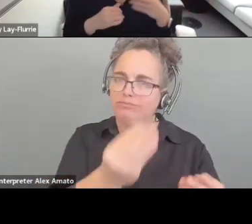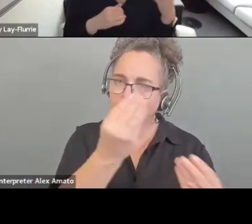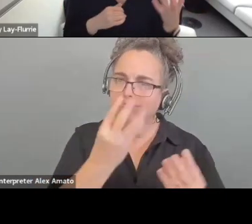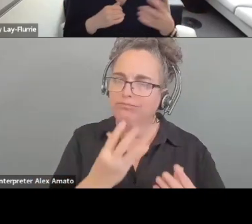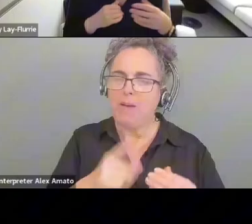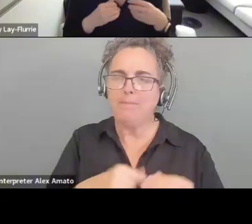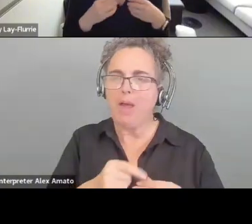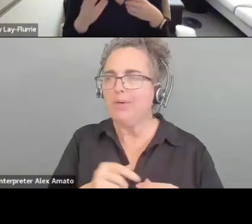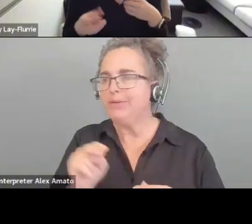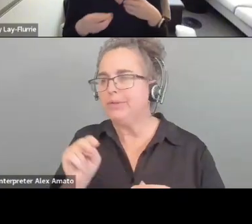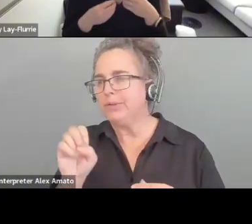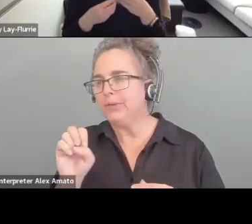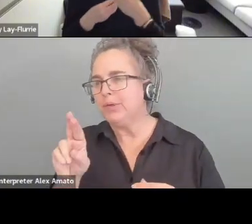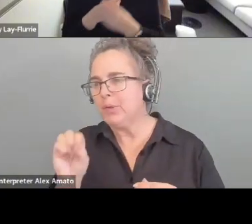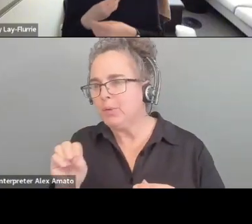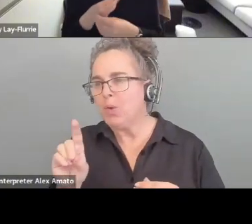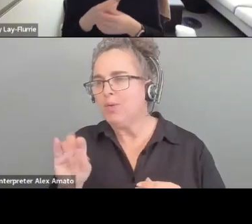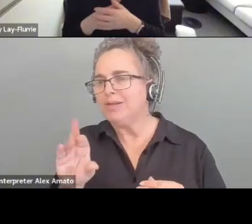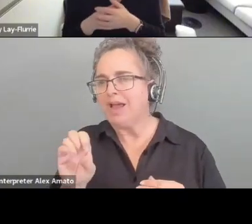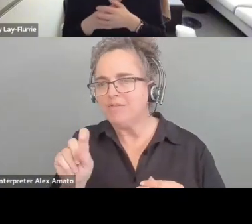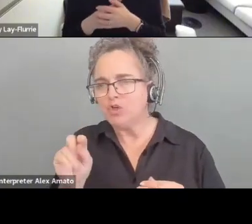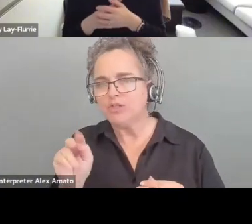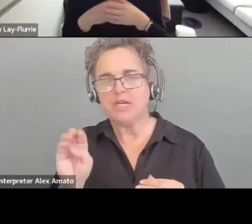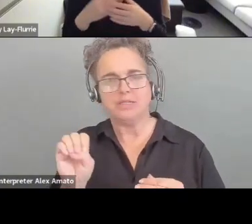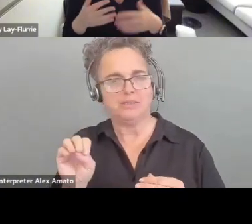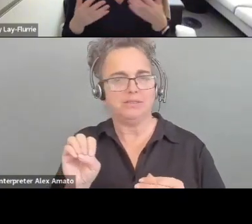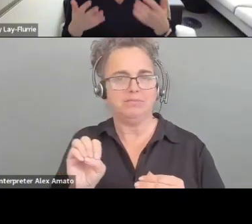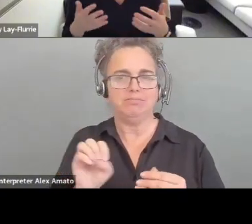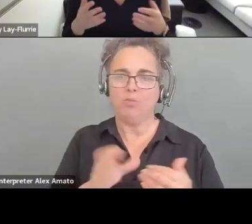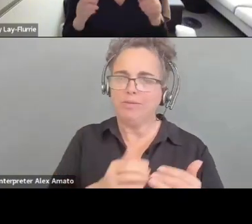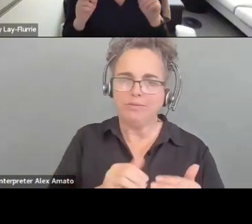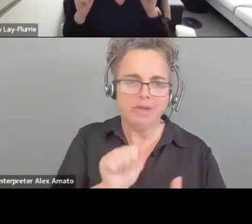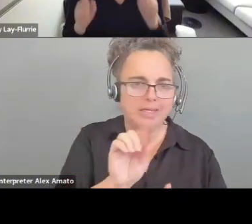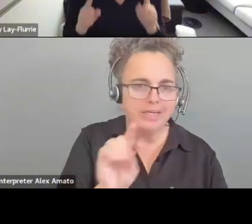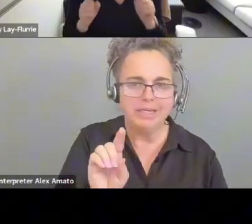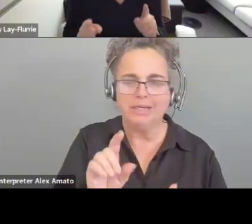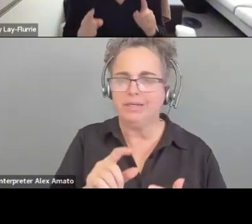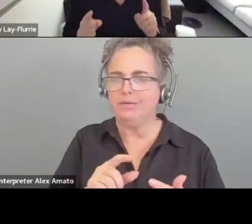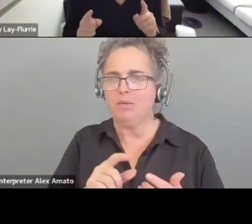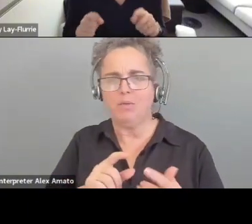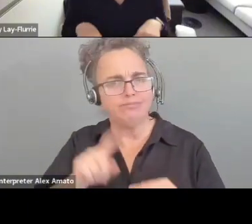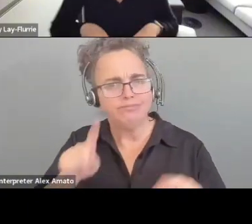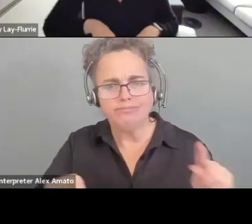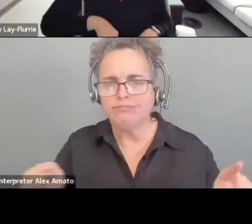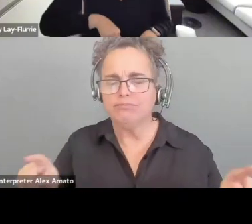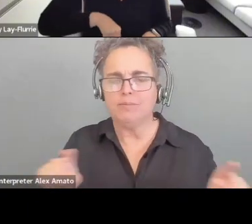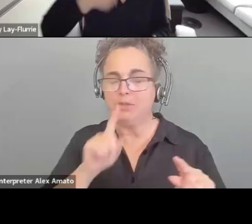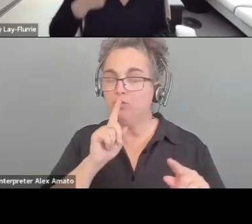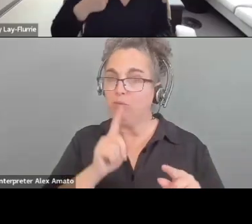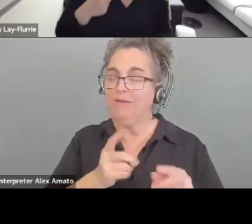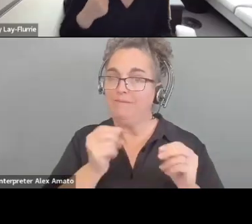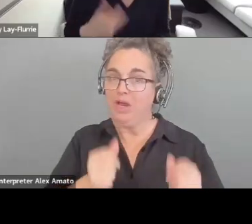that's anxiety to ADD and more. It is fast evolving, but what I do love is the pride